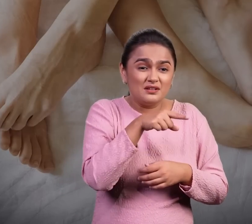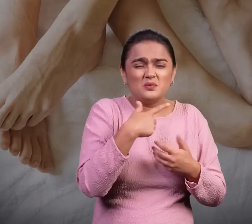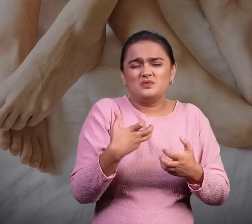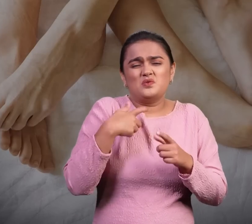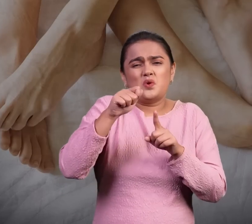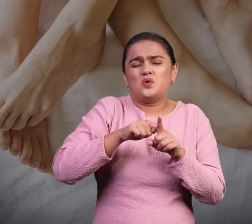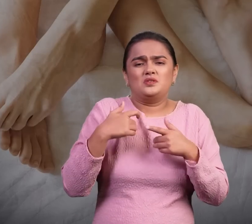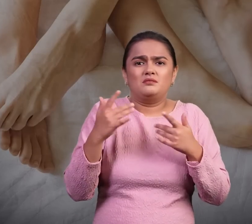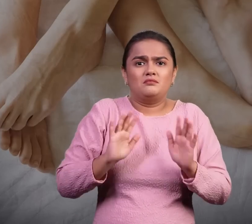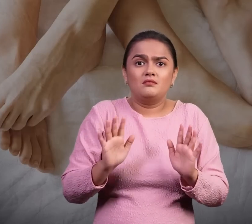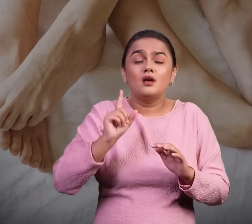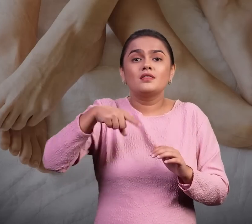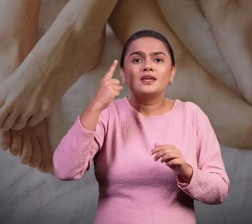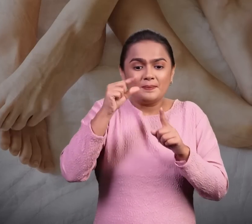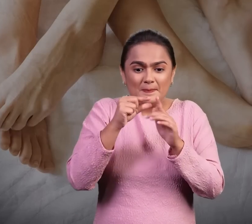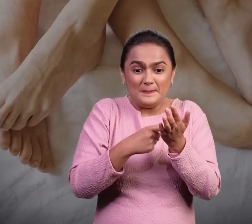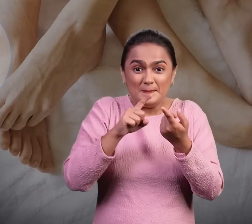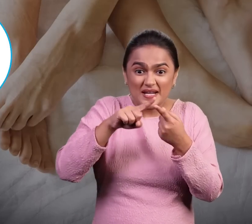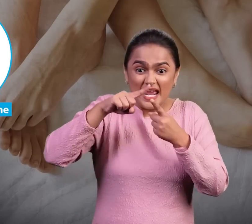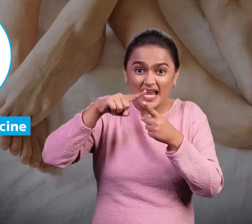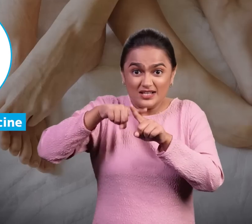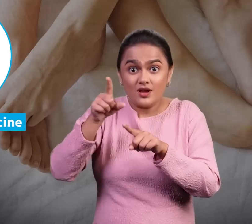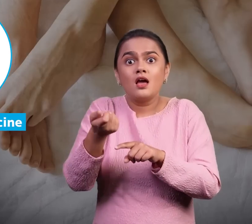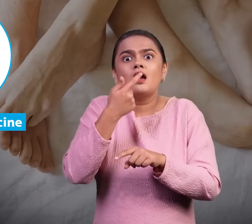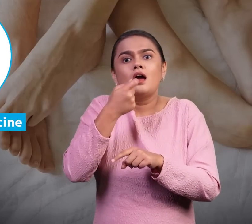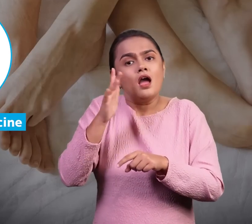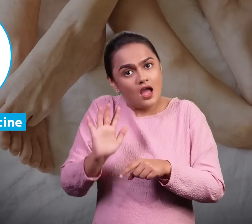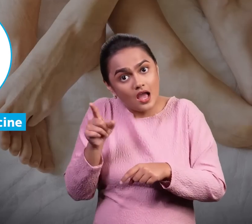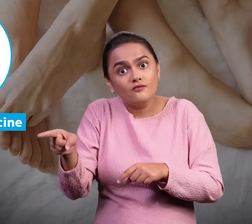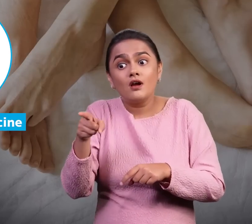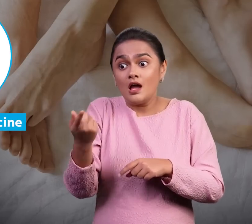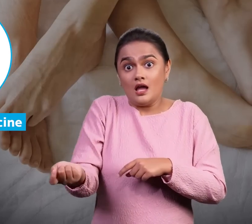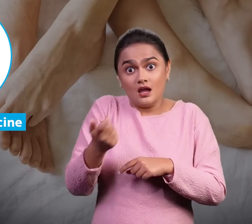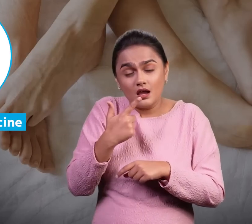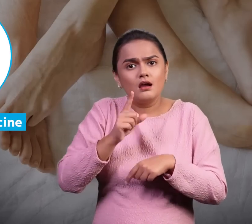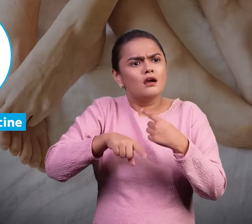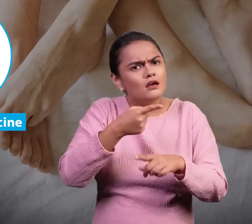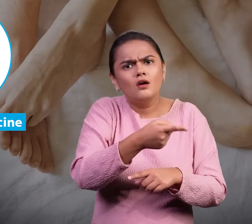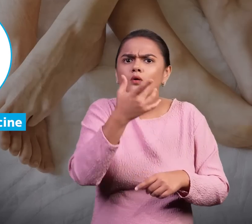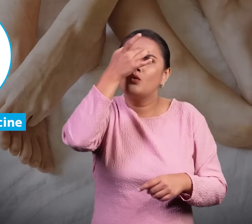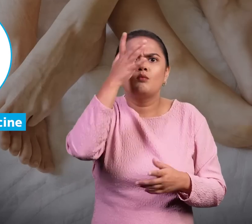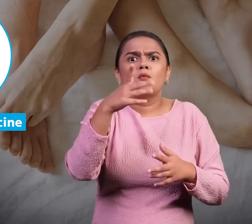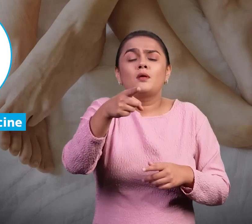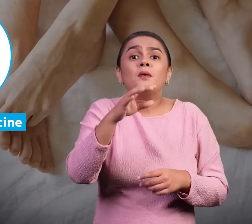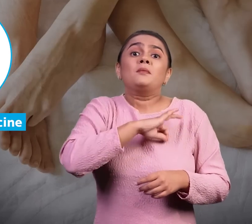pre-exposure prophylaxis medicines are available which you can consume for additional benefit.